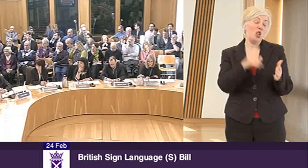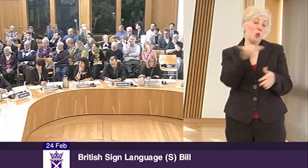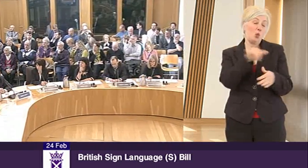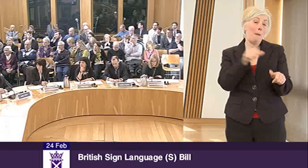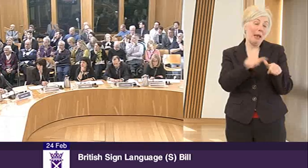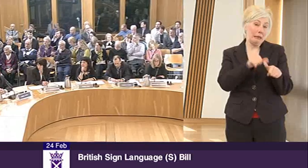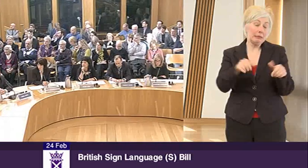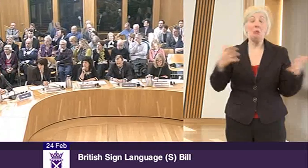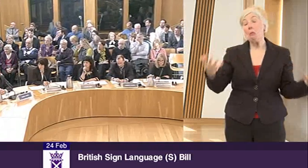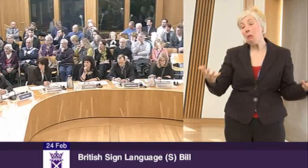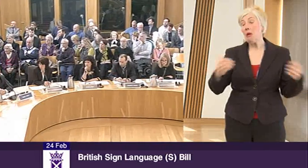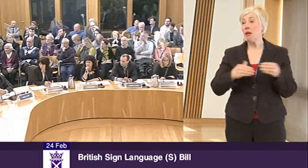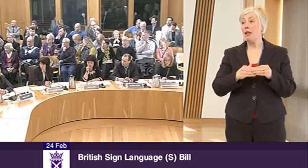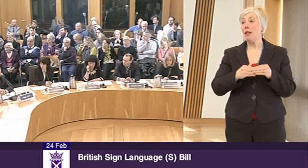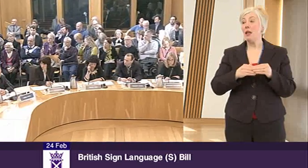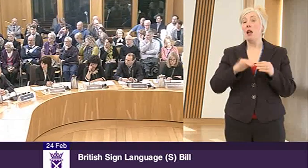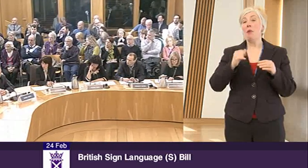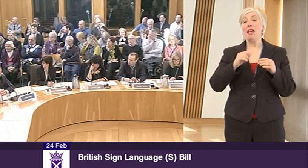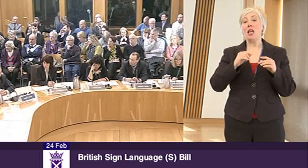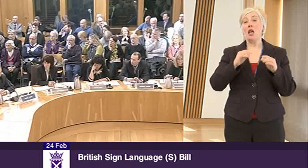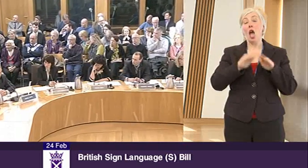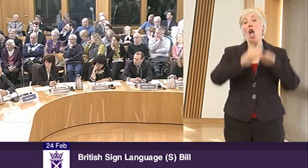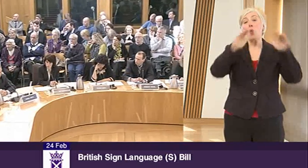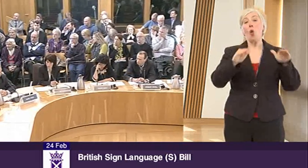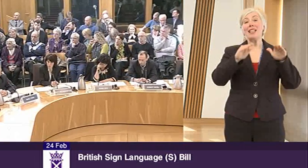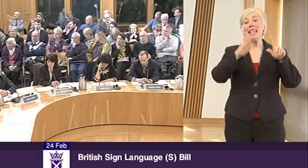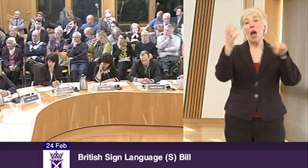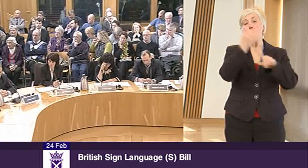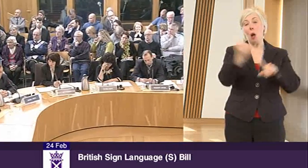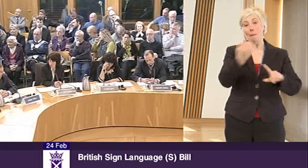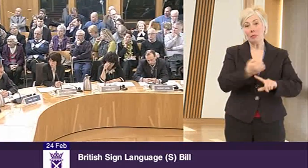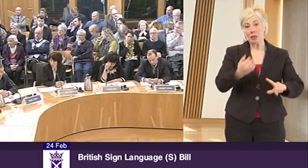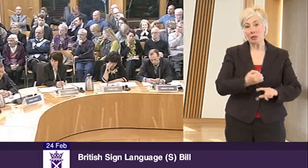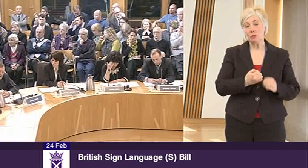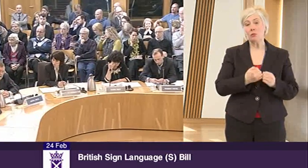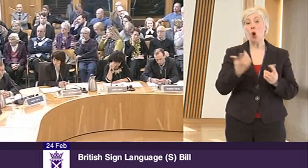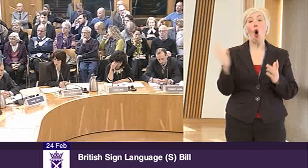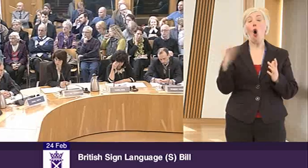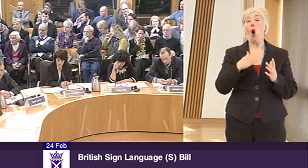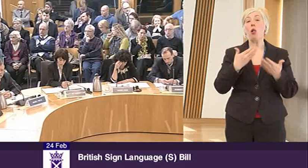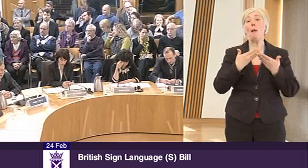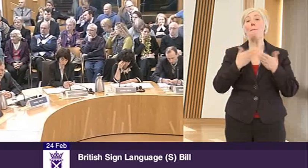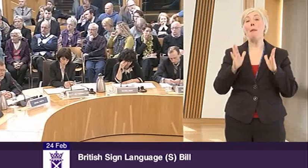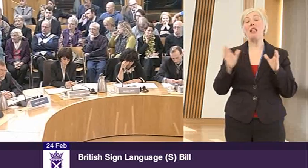The vehicle might be equality outcomes, which all public bodies in Scotland are required